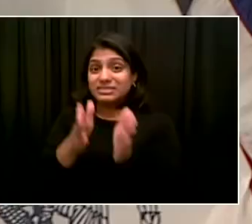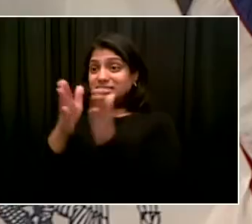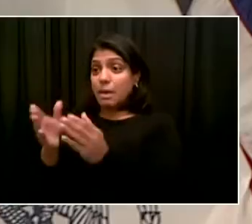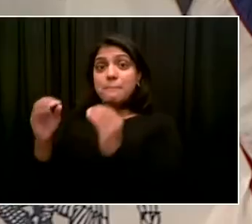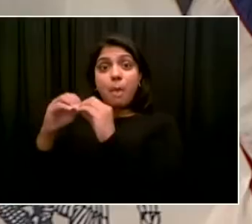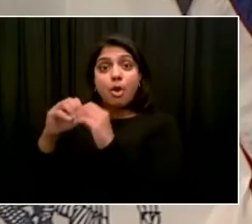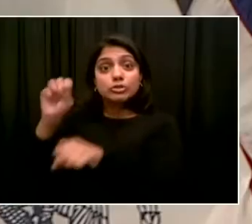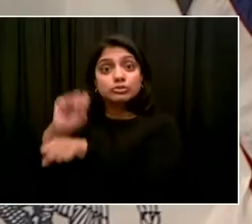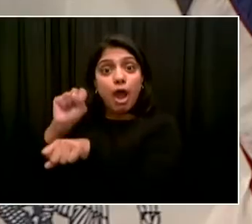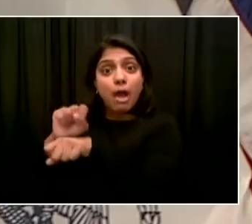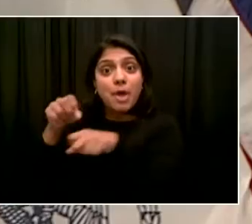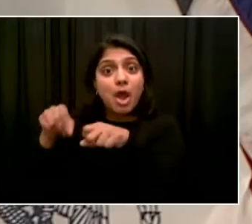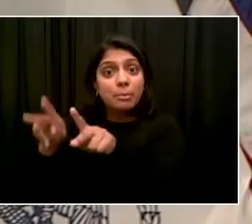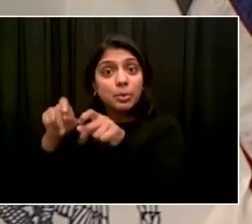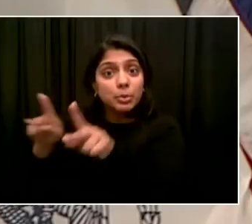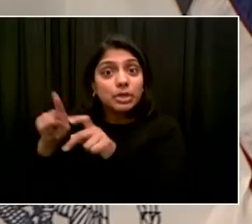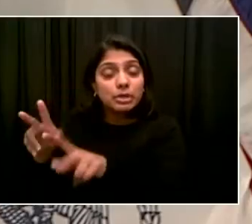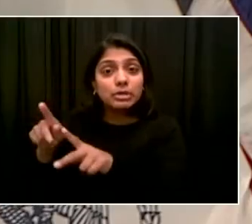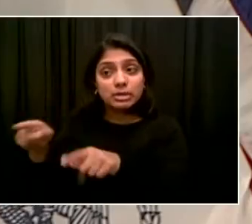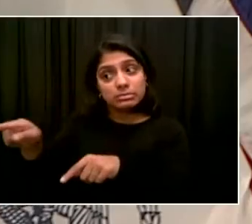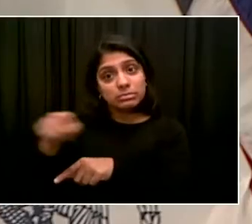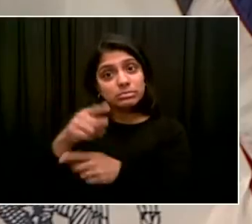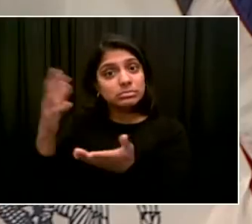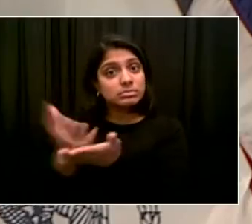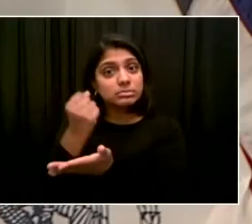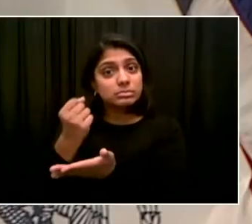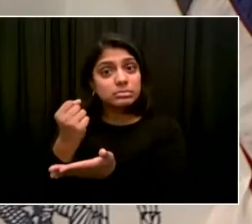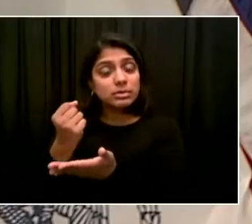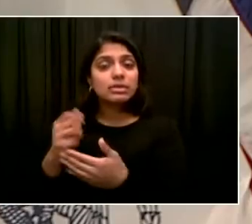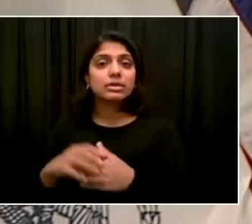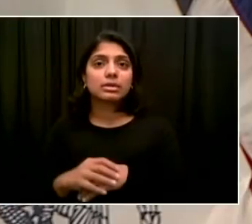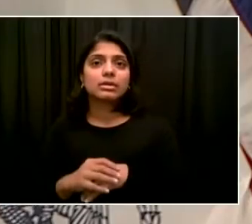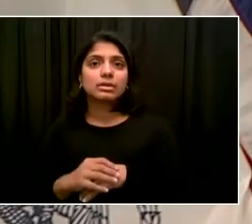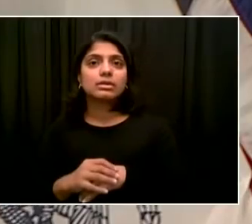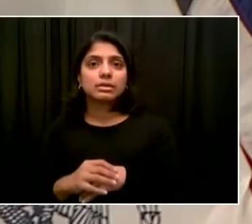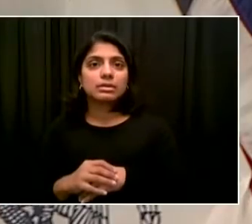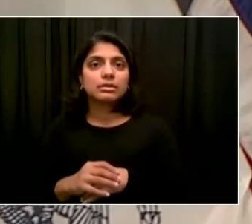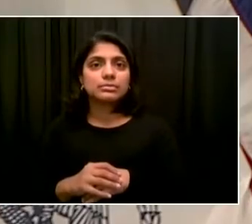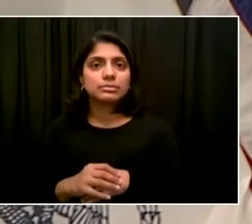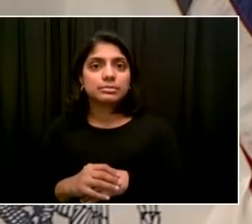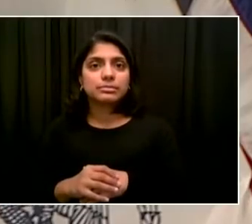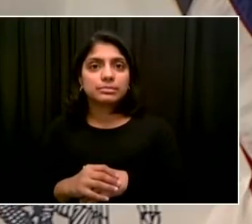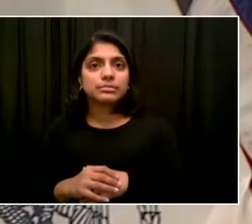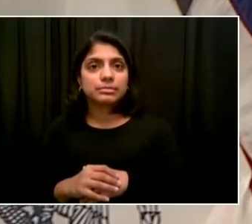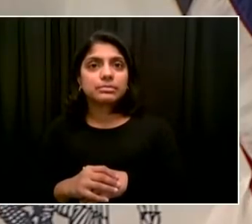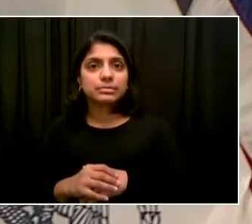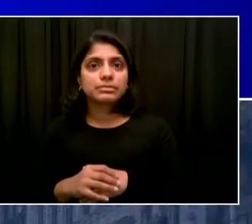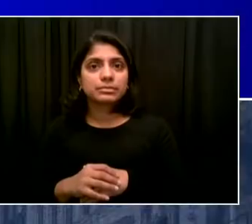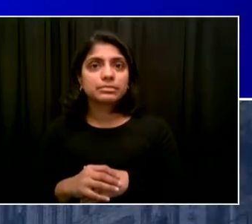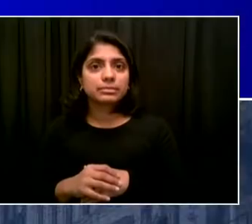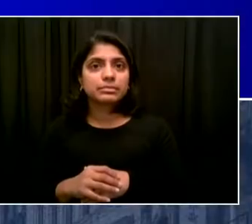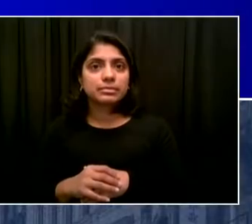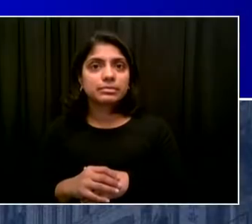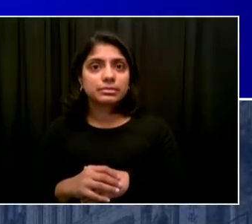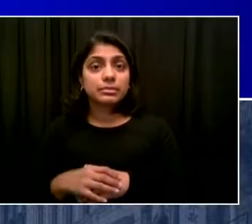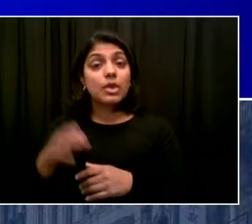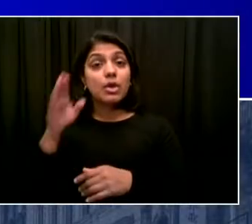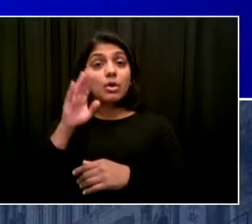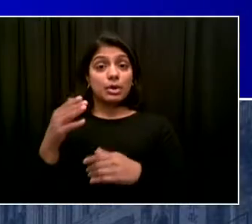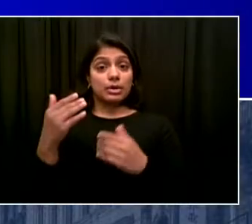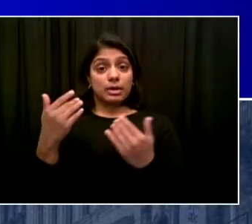STILL NEED THEM